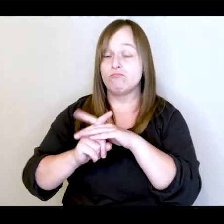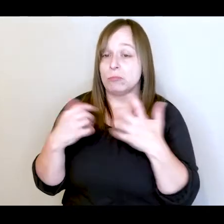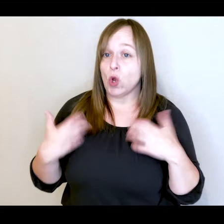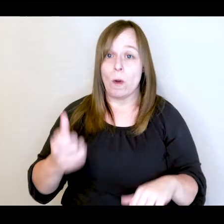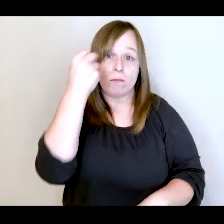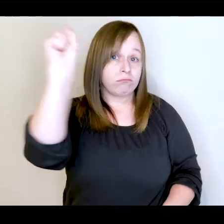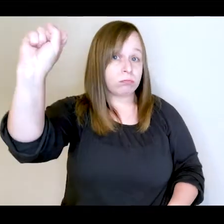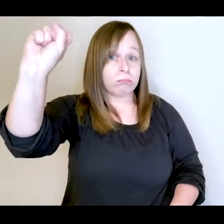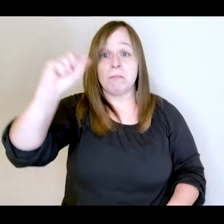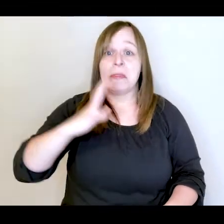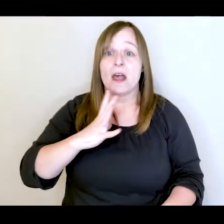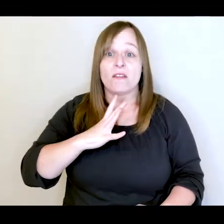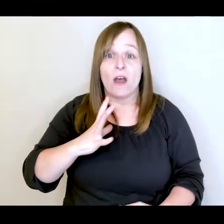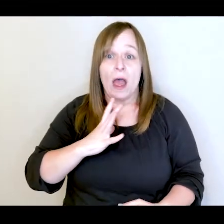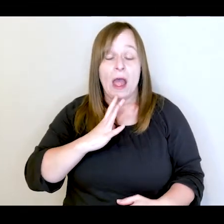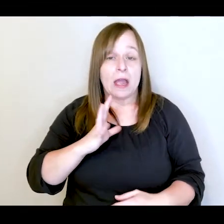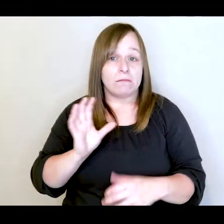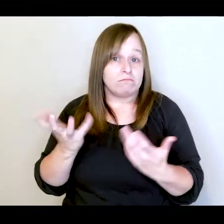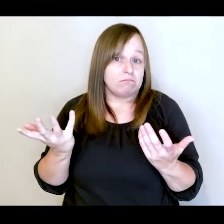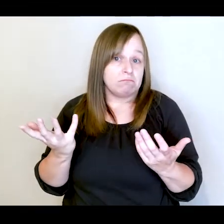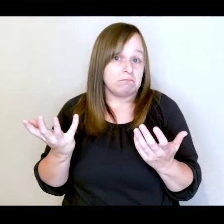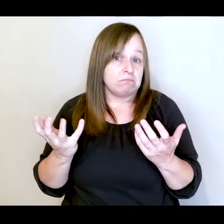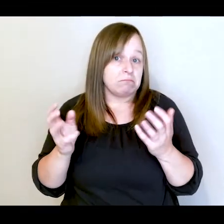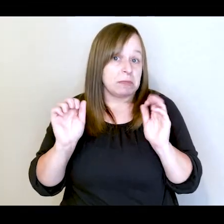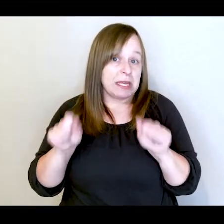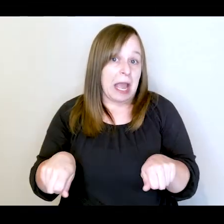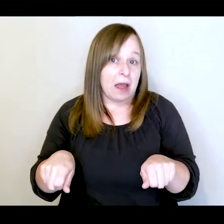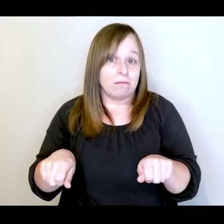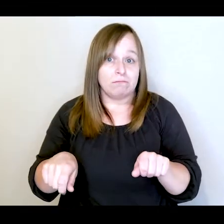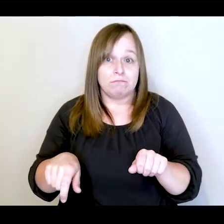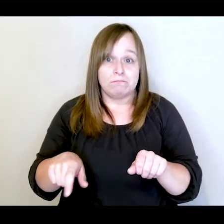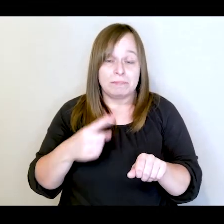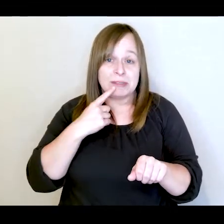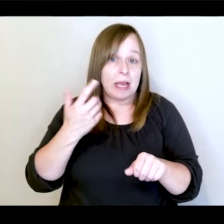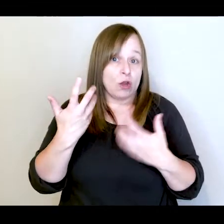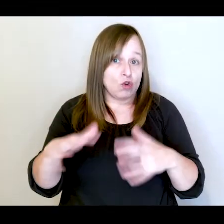visit you, that's fine too. You can enforce that. So, you know, a little more